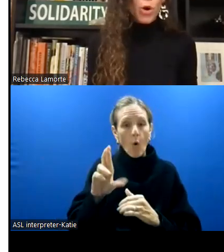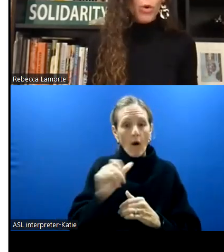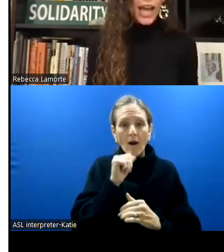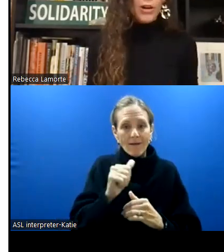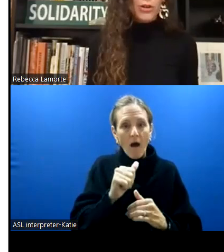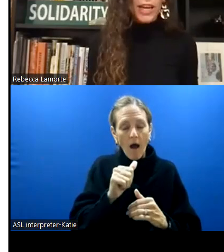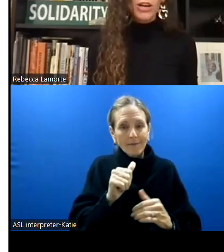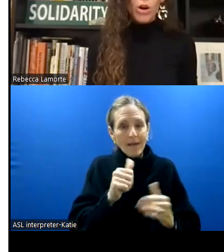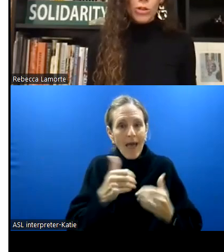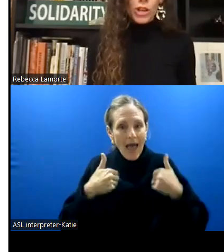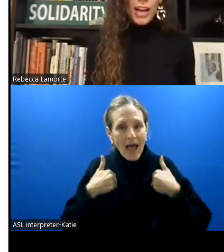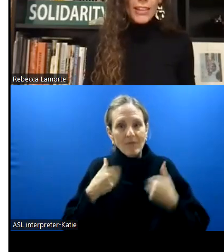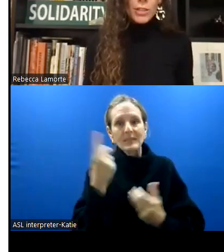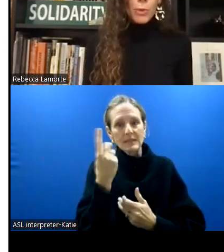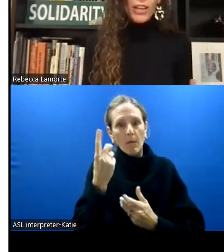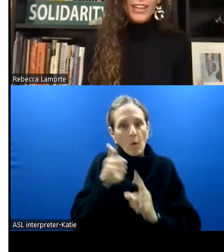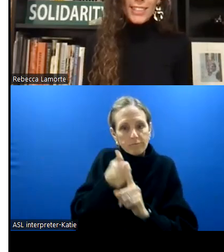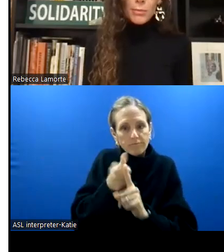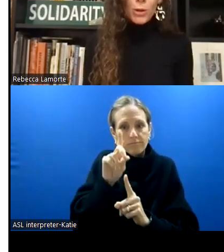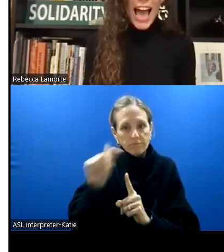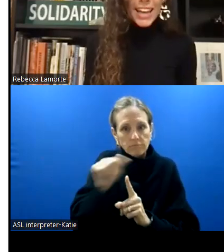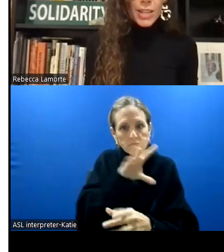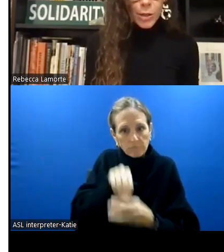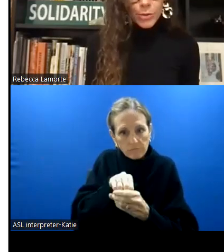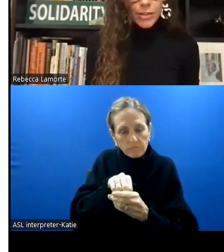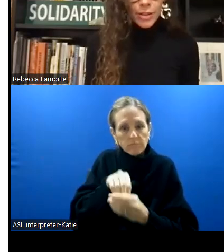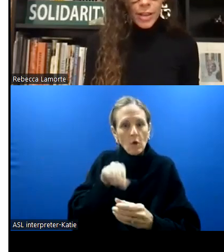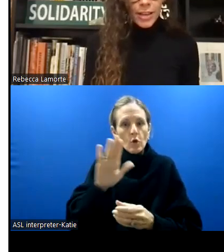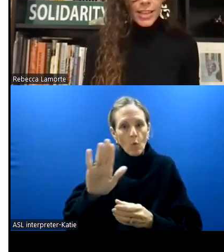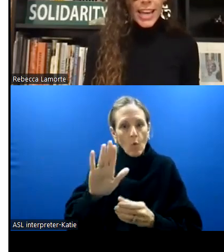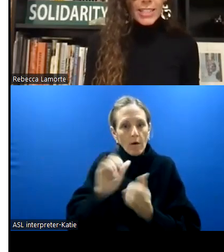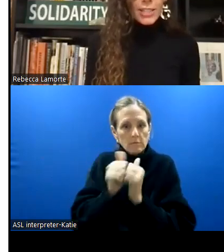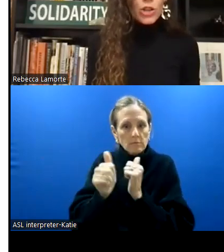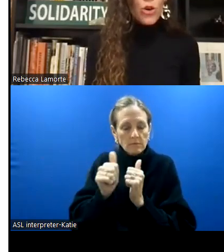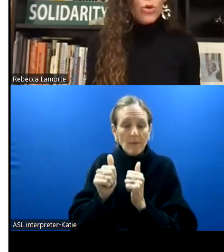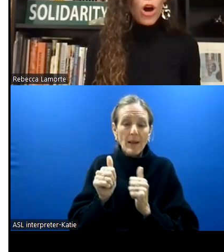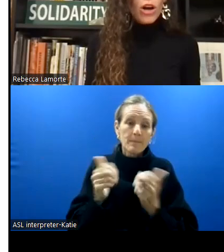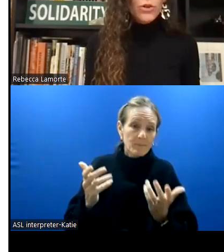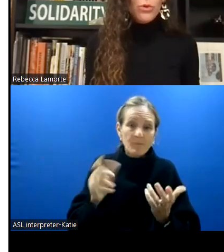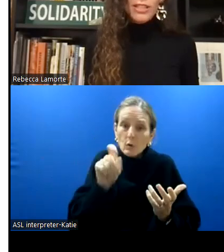"don't care to create a culture "that is both accessible and inclusive. "Candidates can no longer ignore